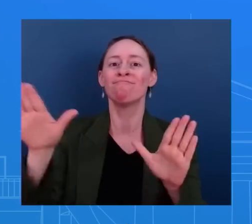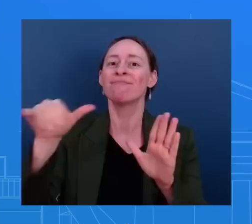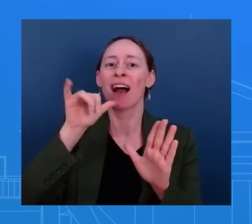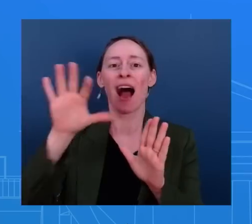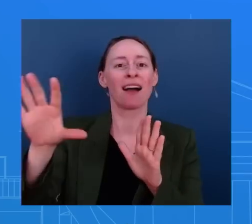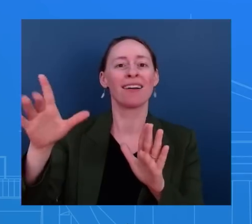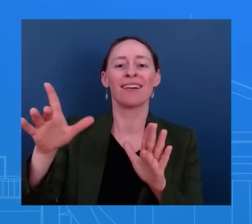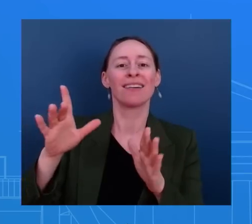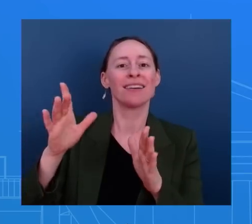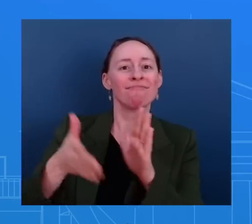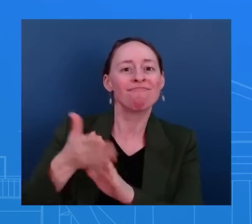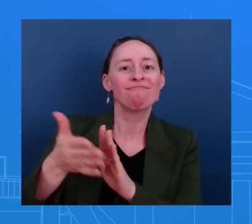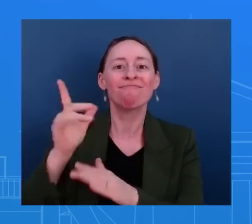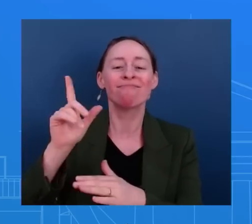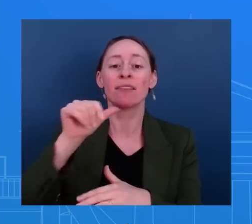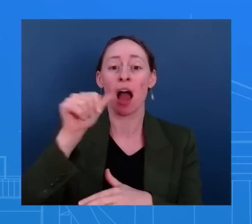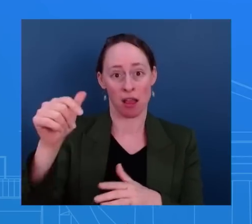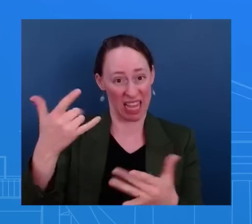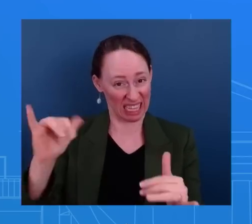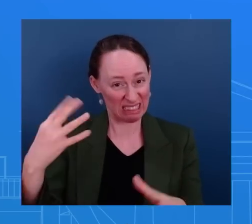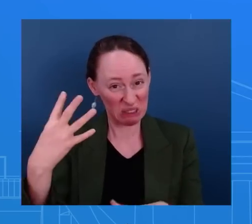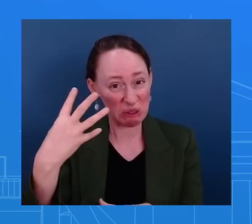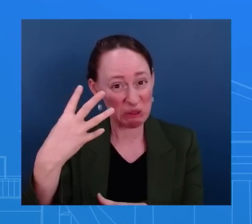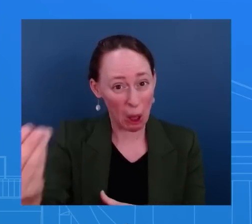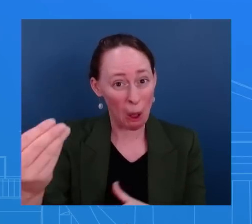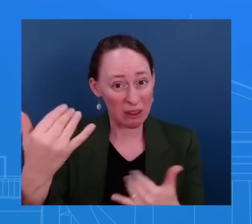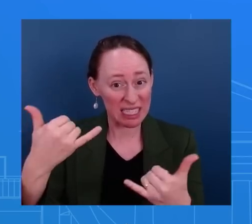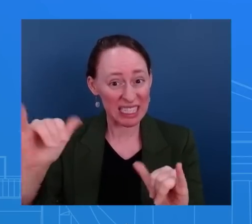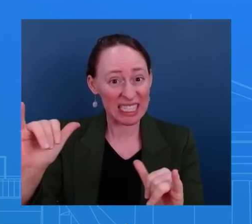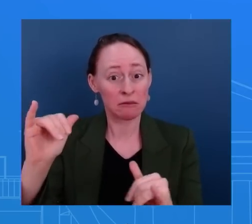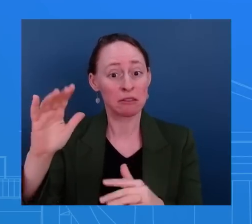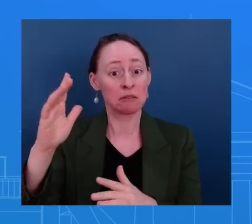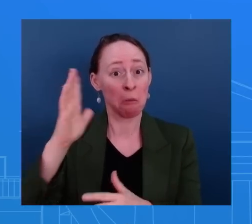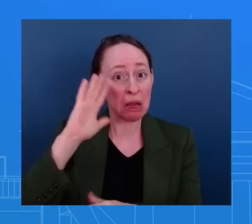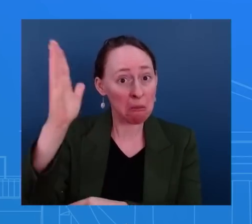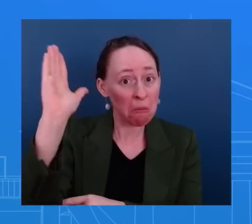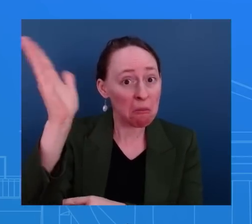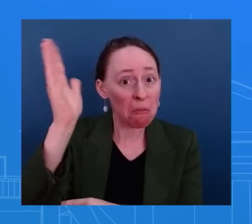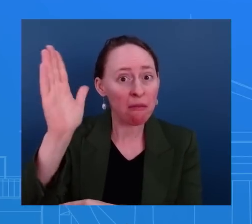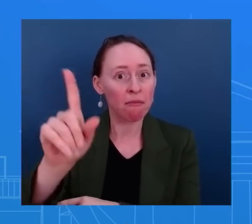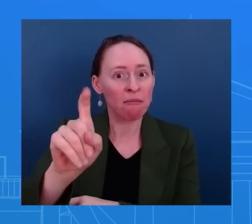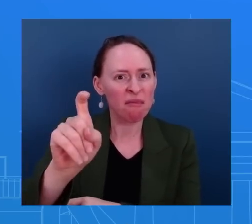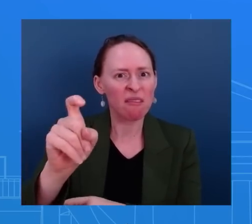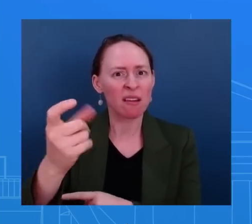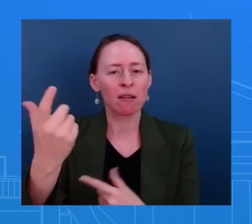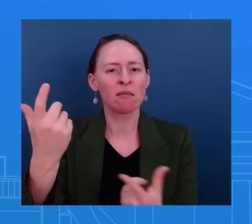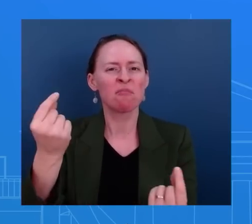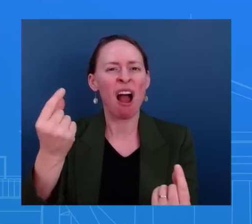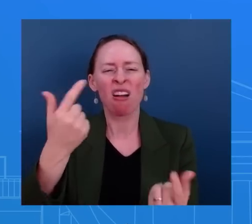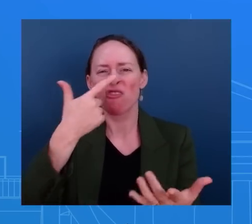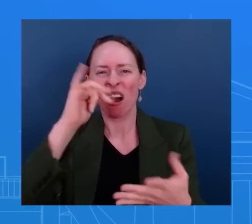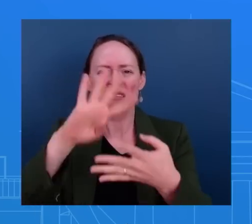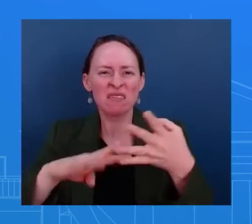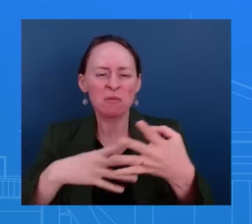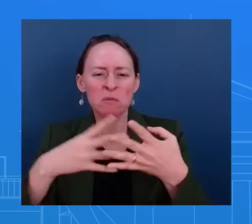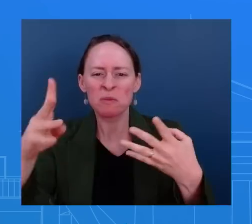Ms. Jean-Pierre: So, look, I -- I'm not going to get o- -- get ahead of the Democratic National Convention to make their announcements on speakers next week.